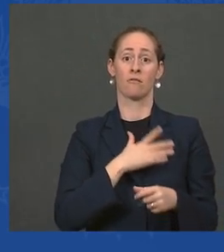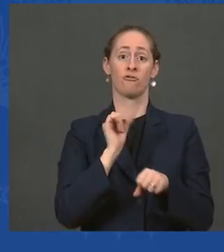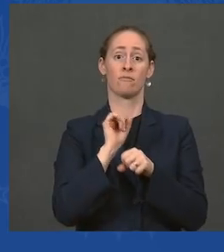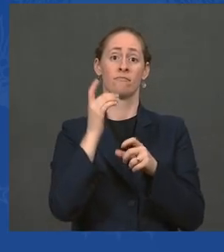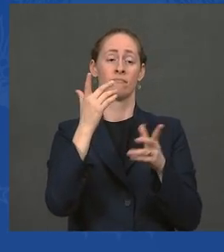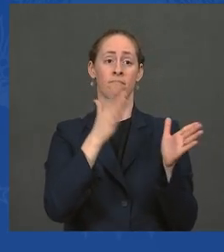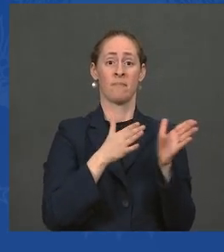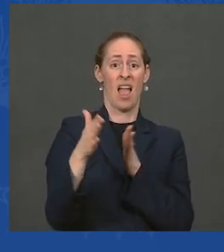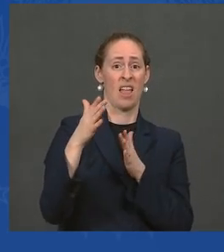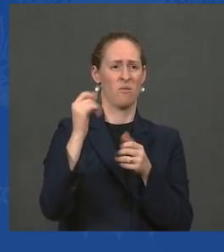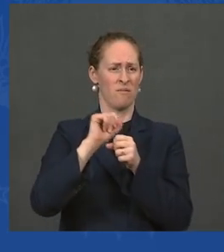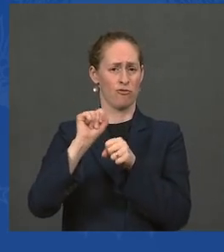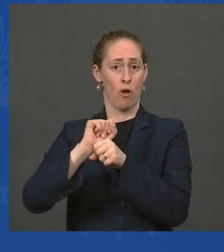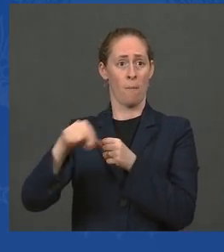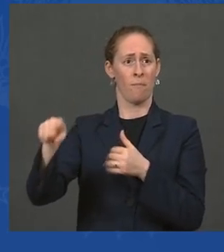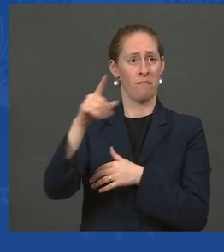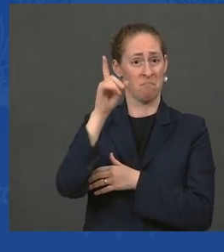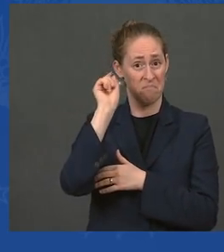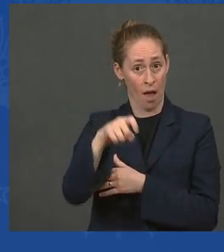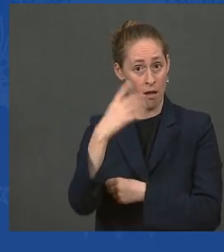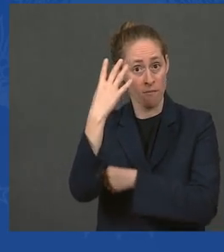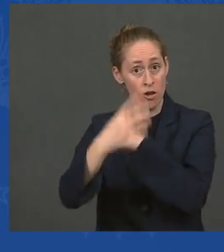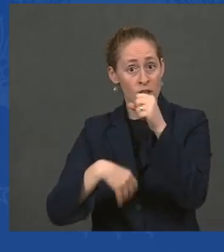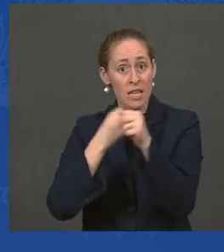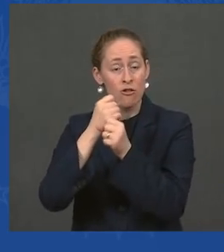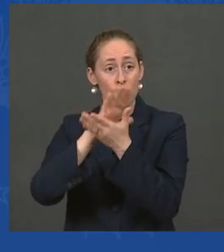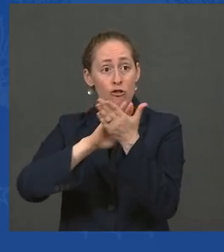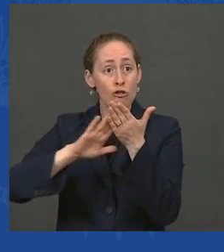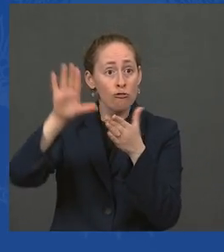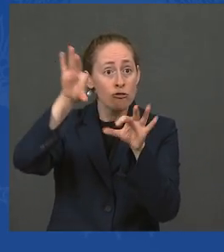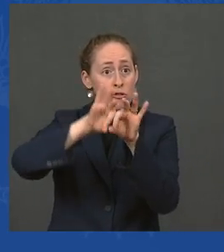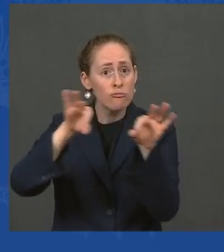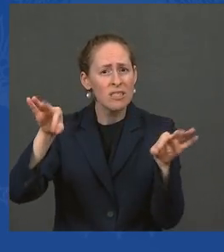don't require a four-year degree; 98 percent don't require a four-year degree.